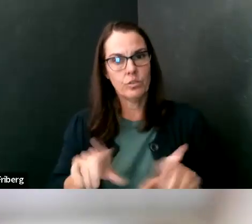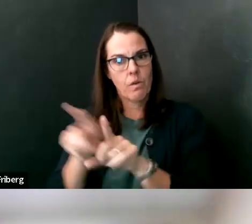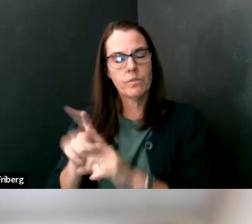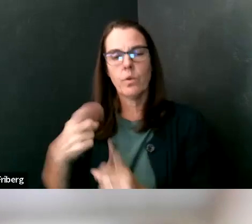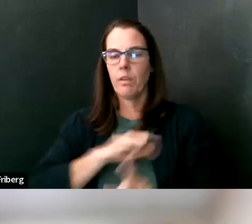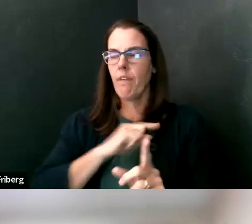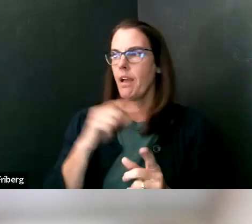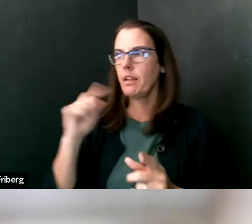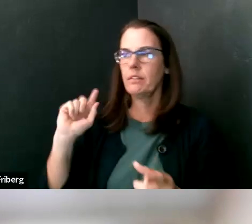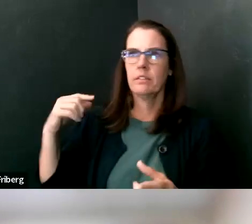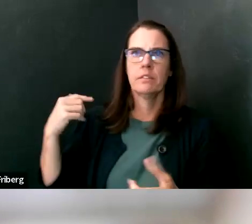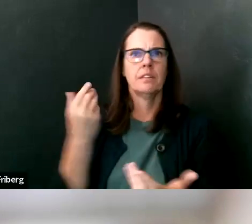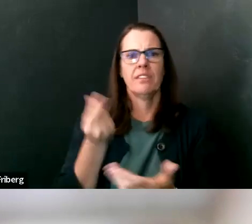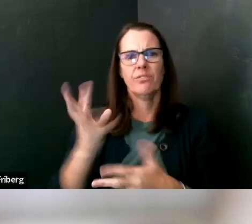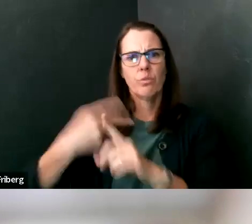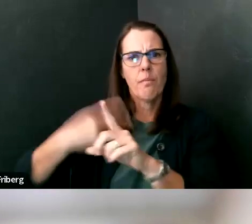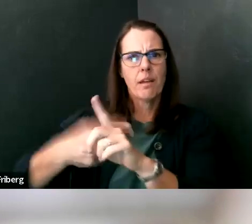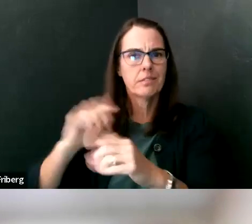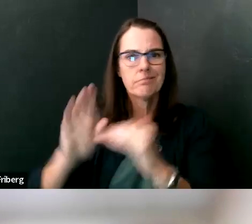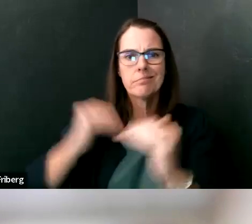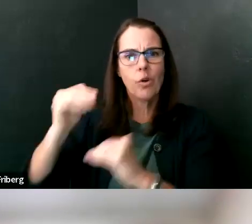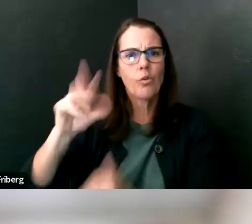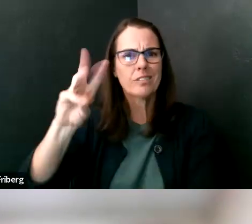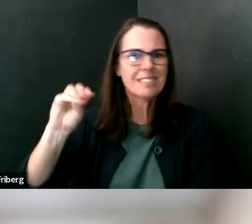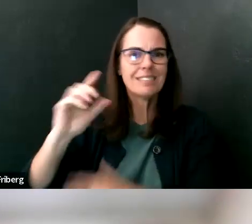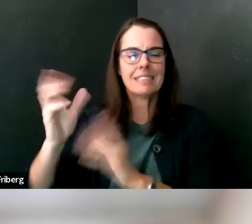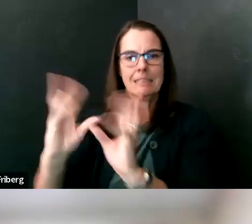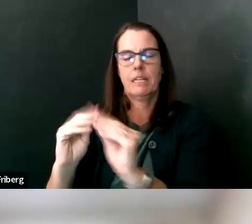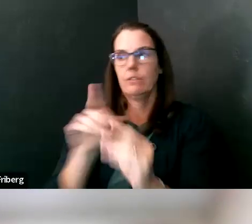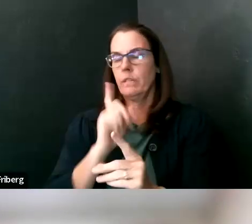meetings over the past few months really trying to build the foundation of this policy from the